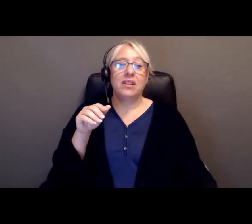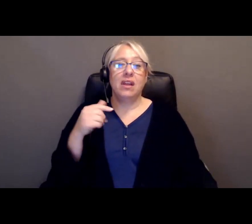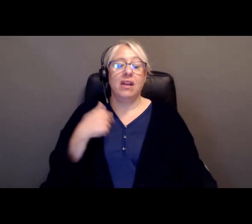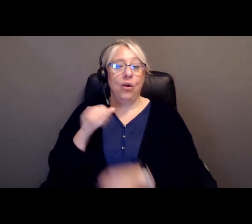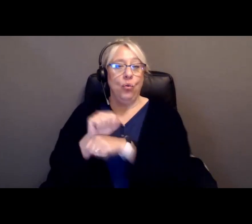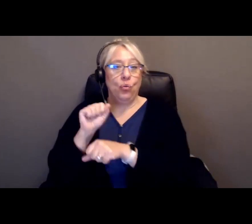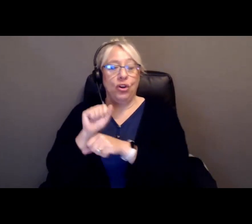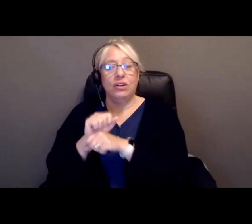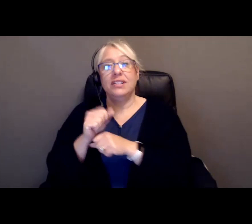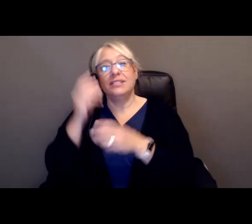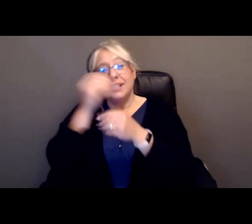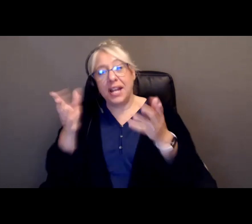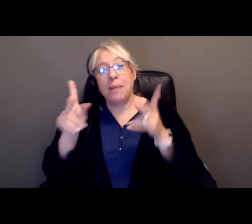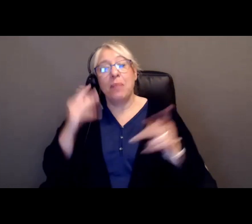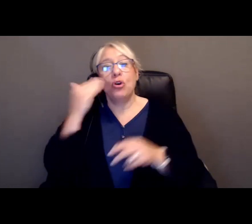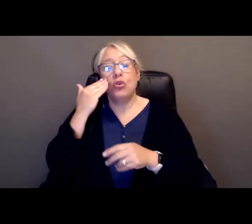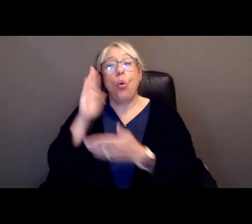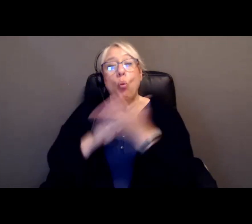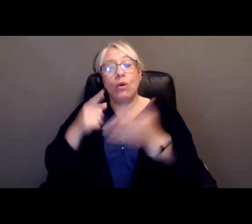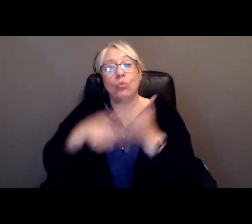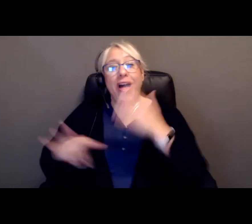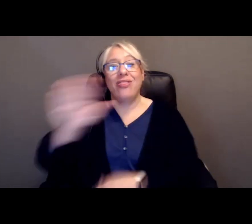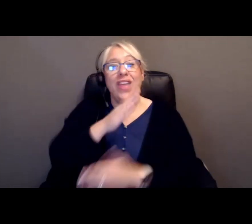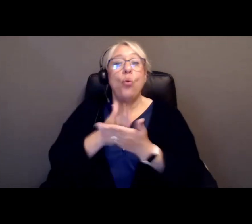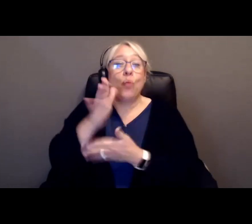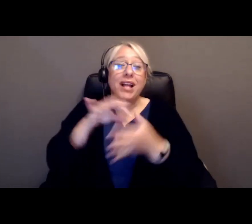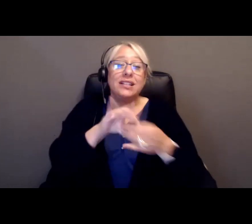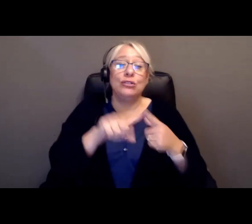their rights are in relation to police. So this is not exactly research-related, but it could be